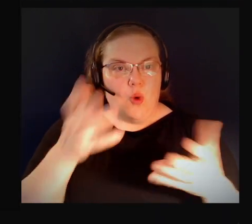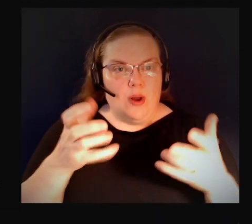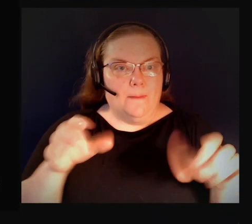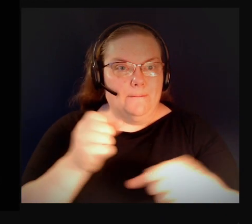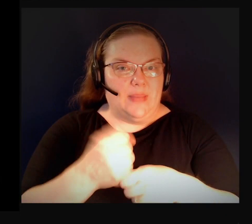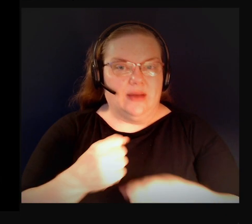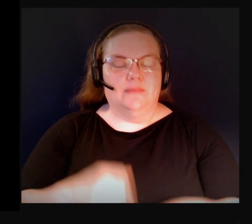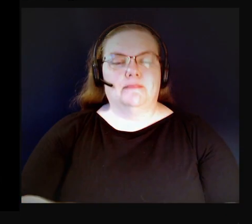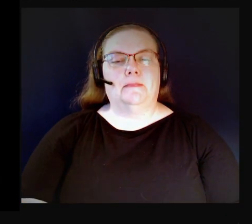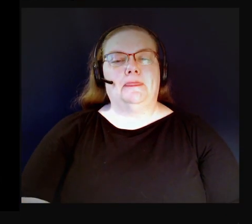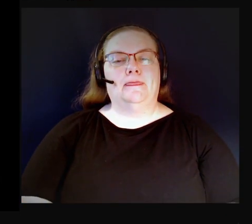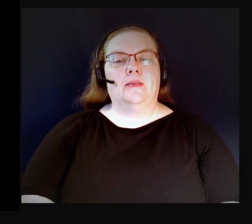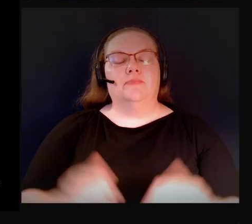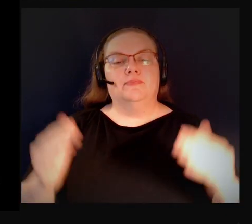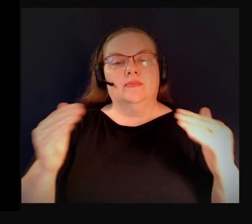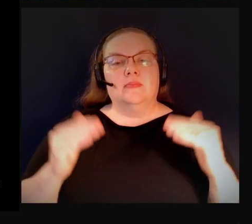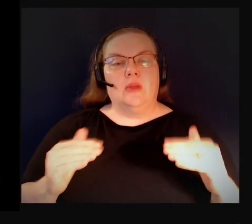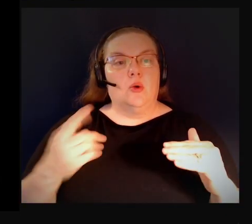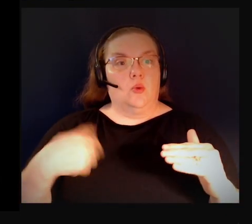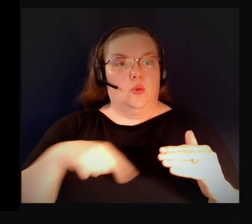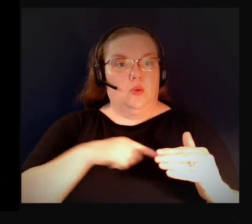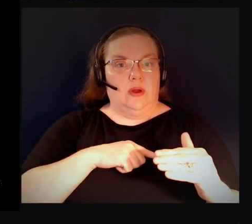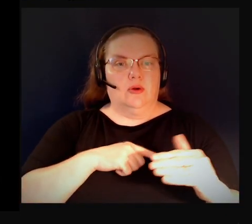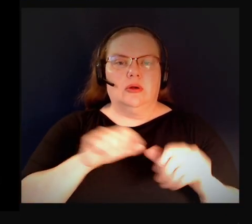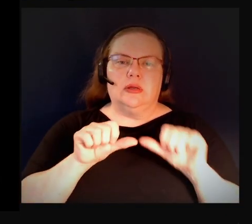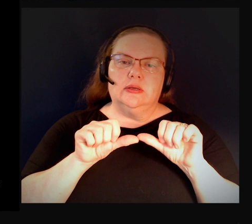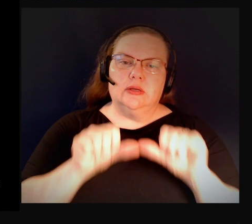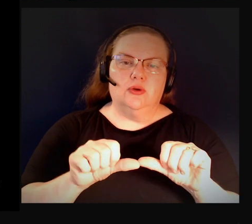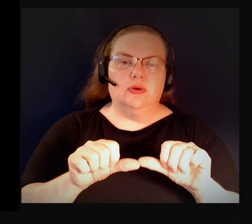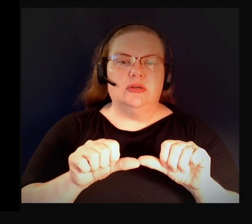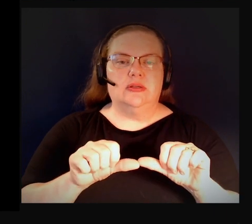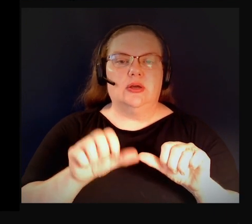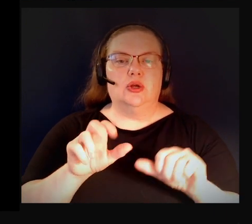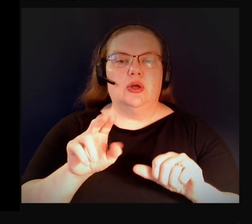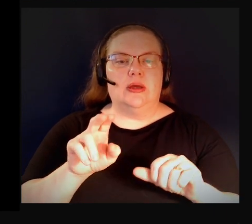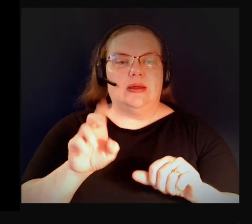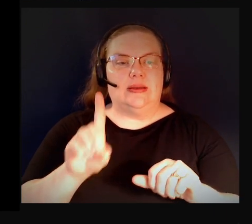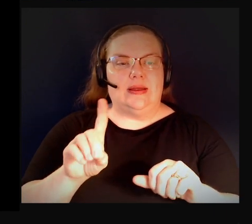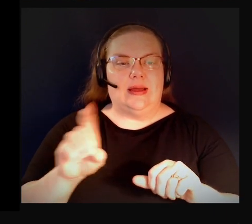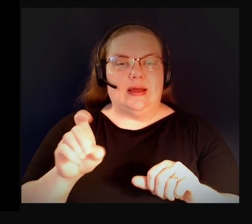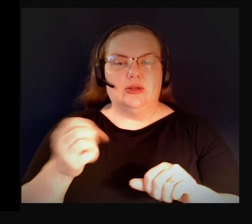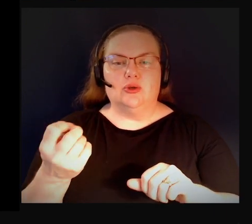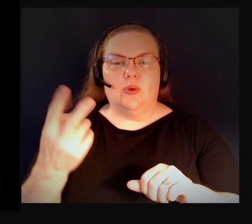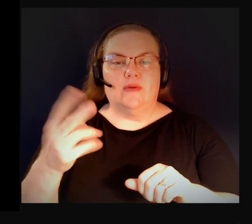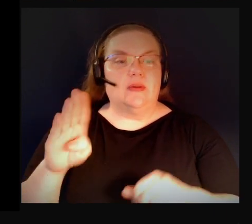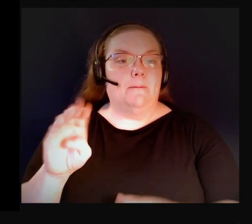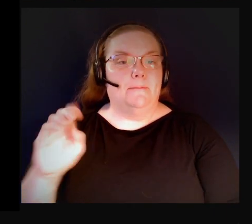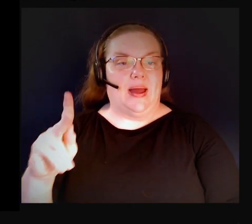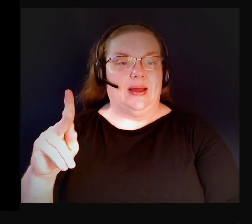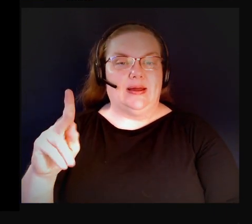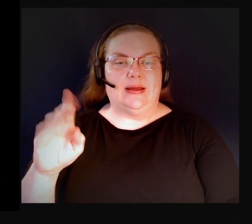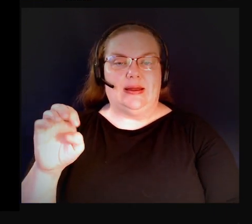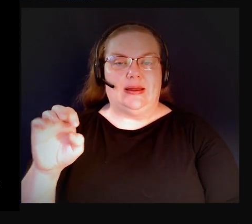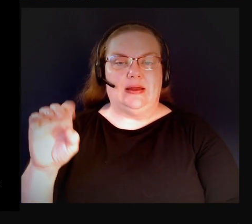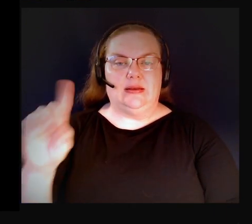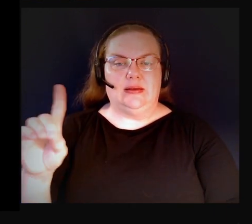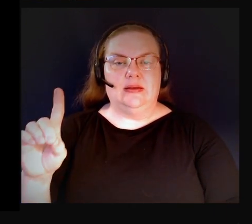We are working to continuously improve Unity's DirectX 12 backend, with the aim of accelerating rendering performance on Xbox and Windows platforms.